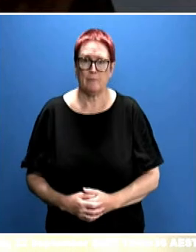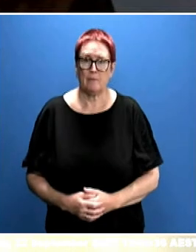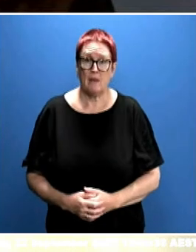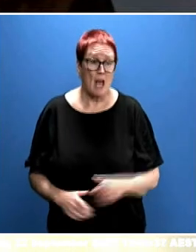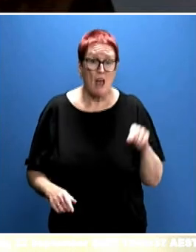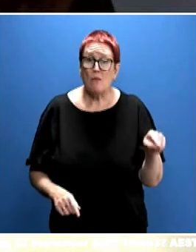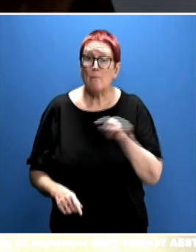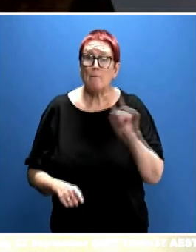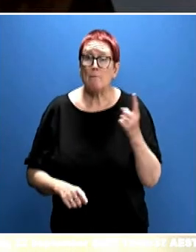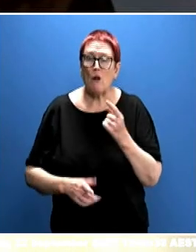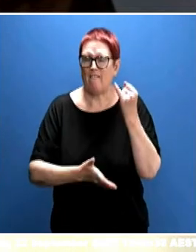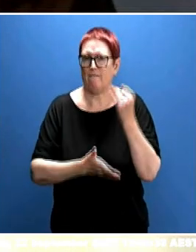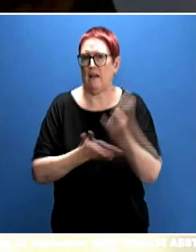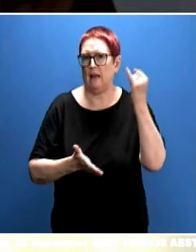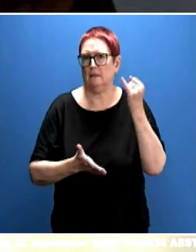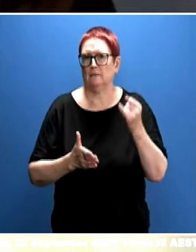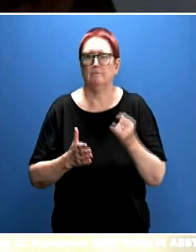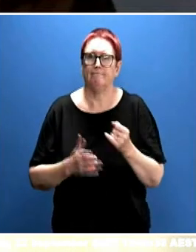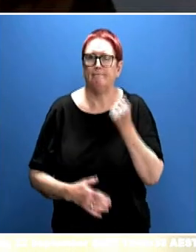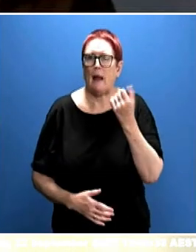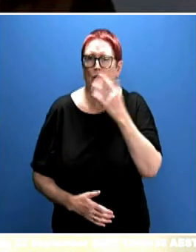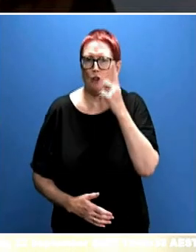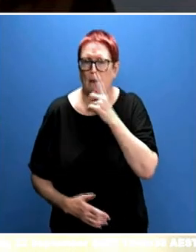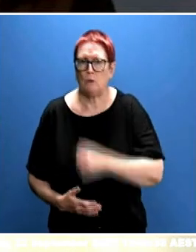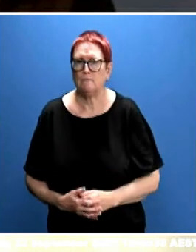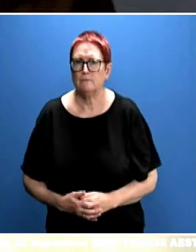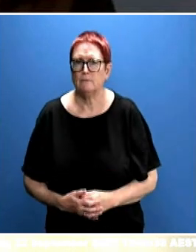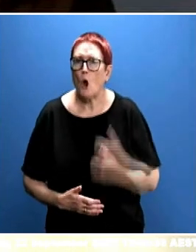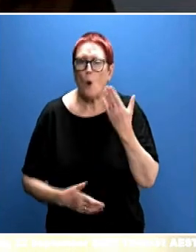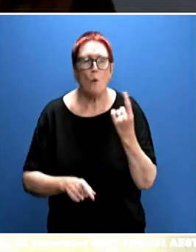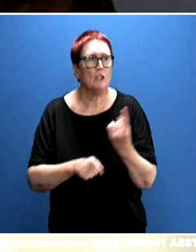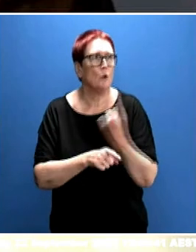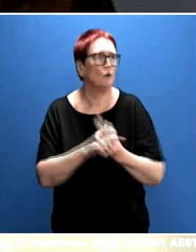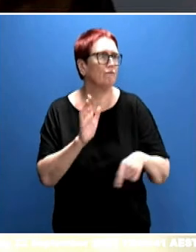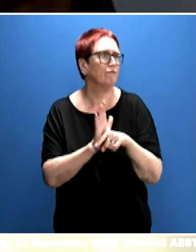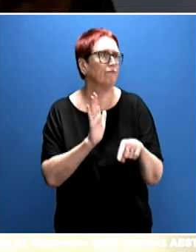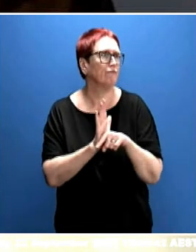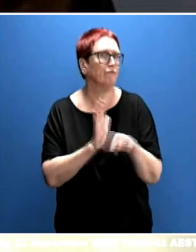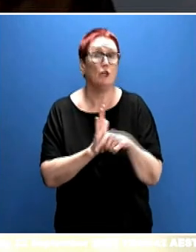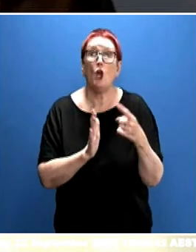They are unremittingly bleak and negative. Invariably they're done by a non-Aboriginal person who's trying their